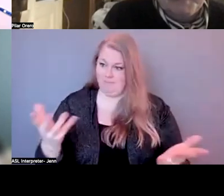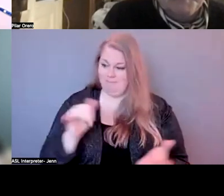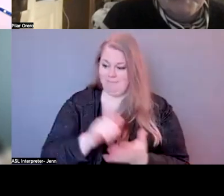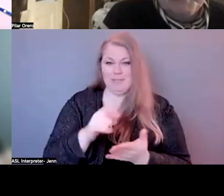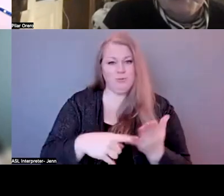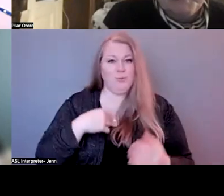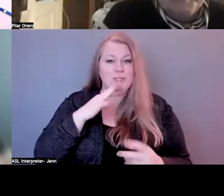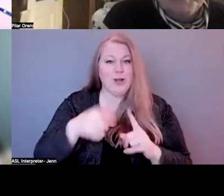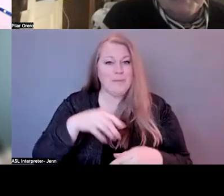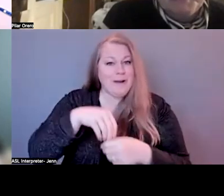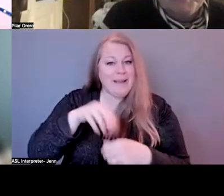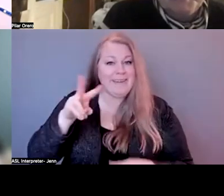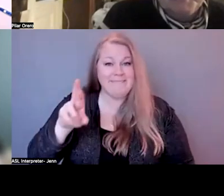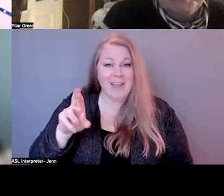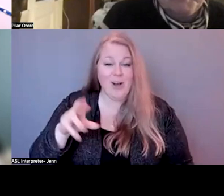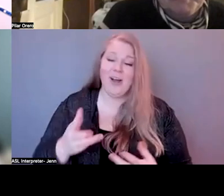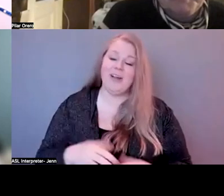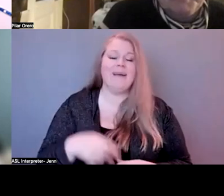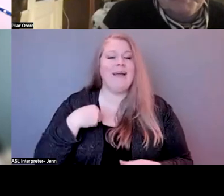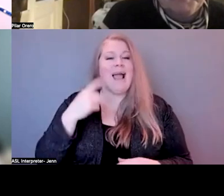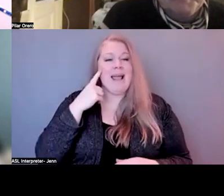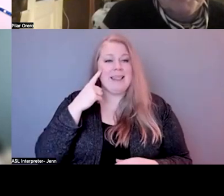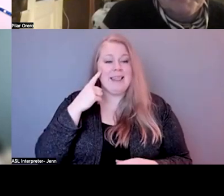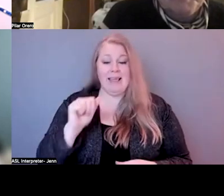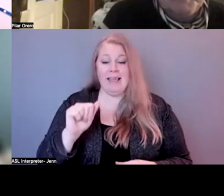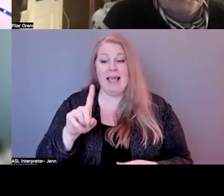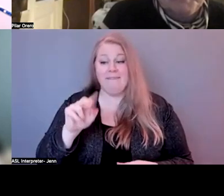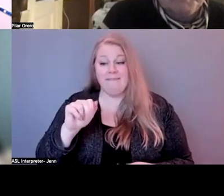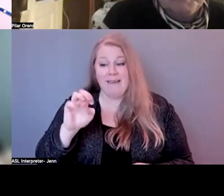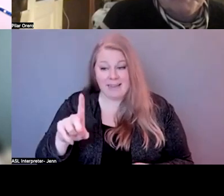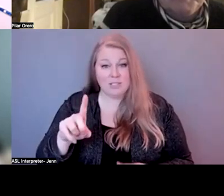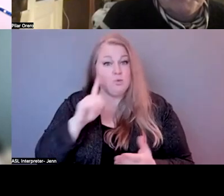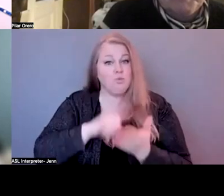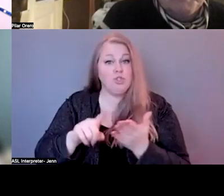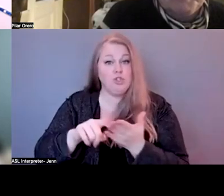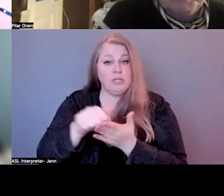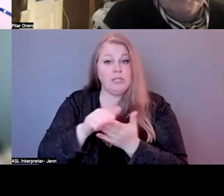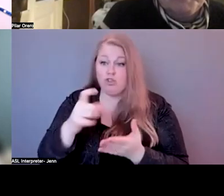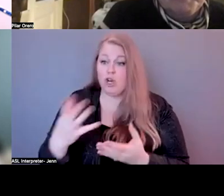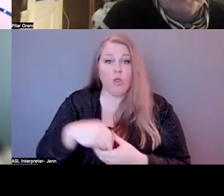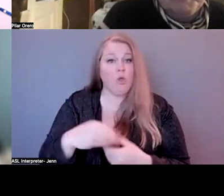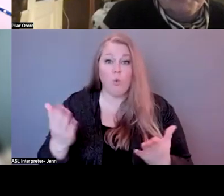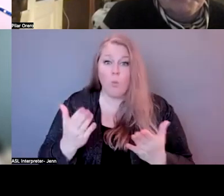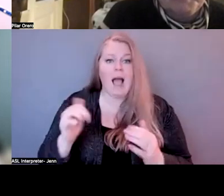I think a pretty advanced research agenda would include how we could advance machine